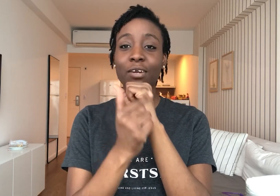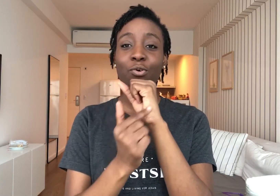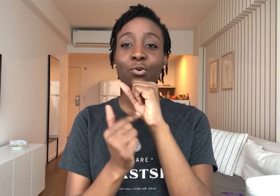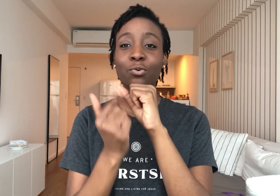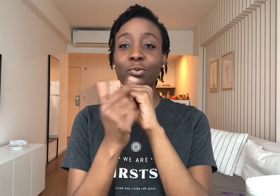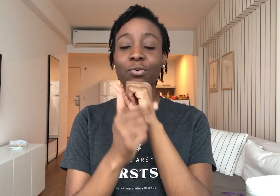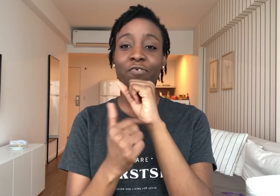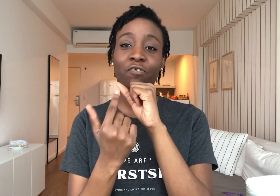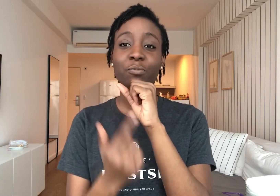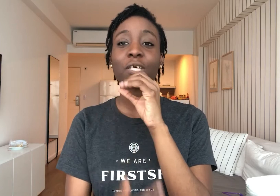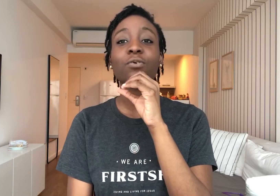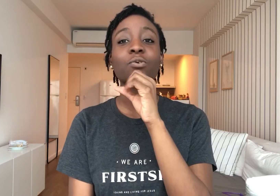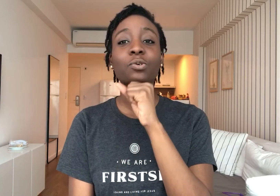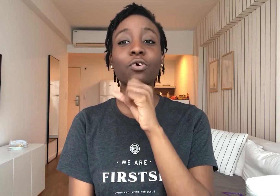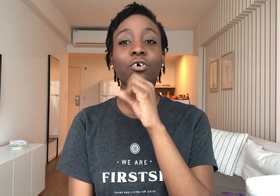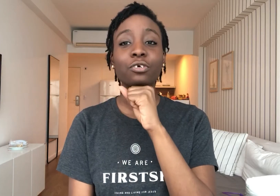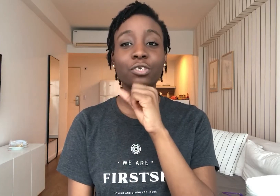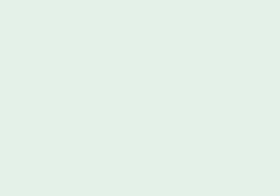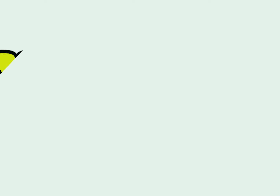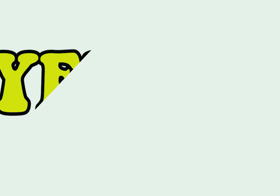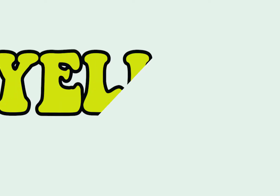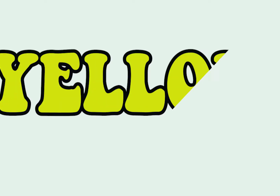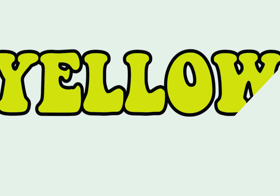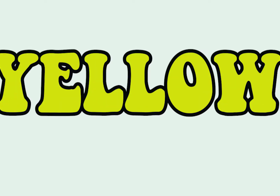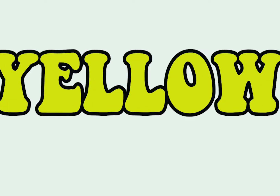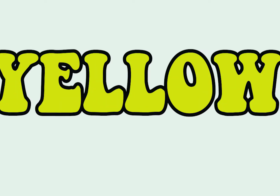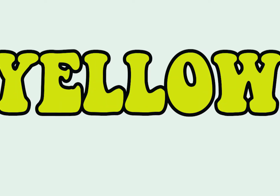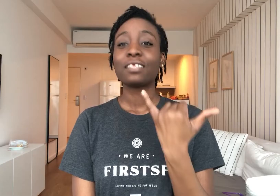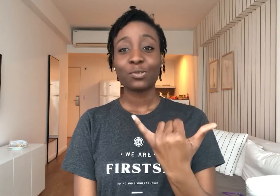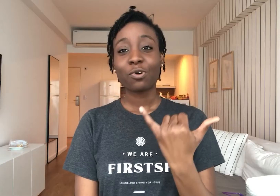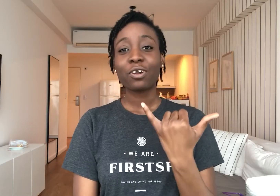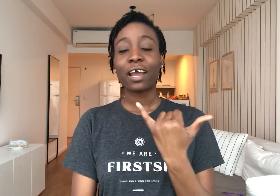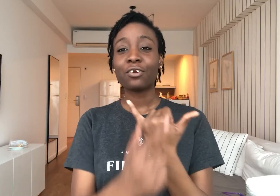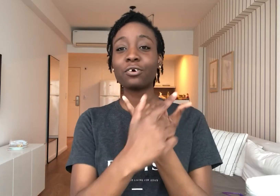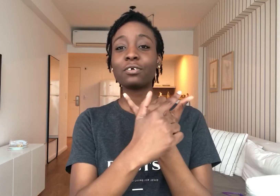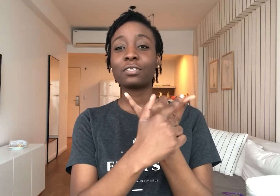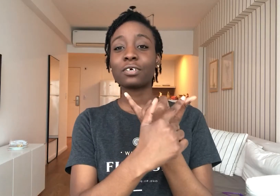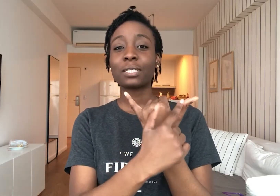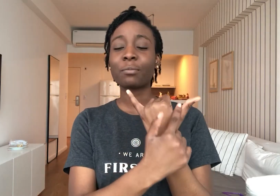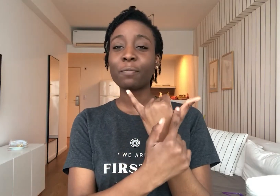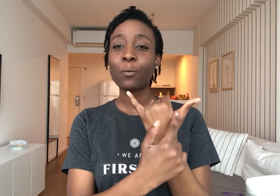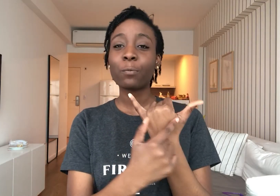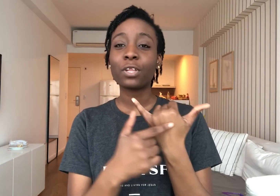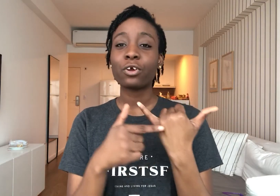an 'O', it forms an 'O' so ORANGE. As I was editing this video, I realized that I